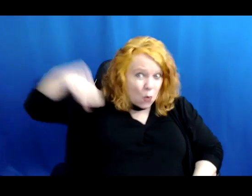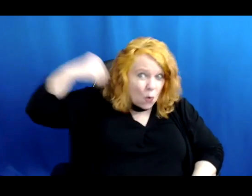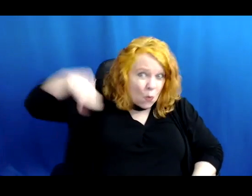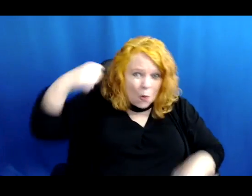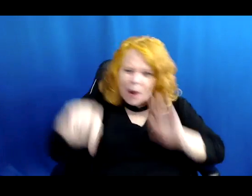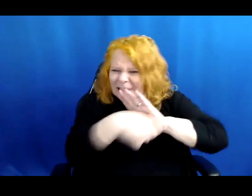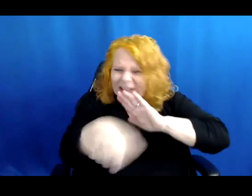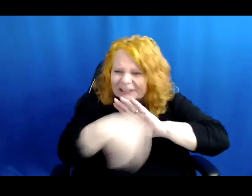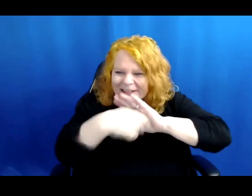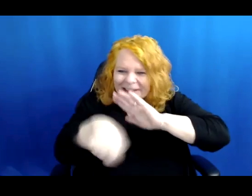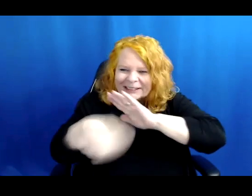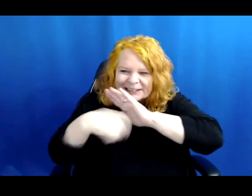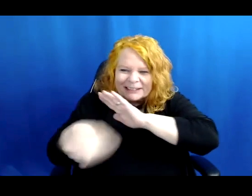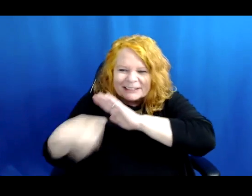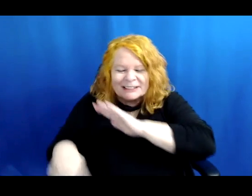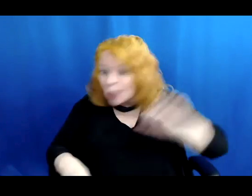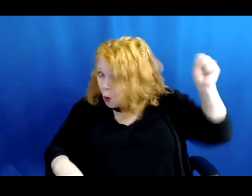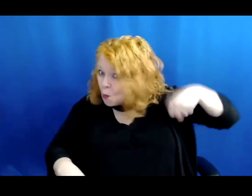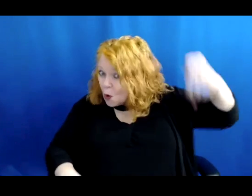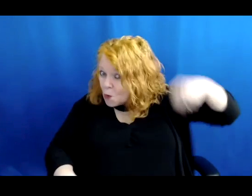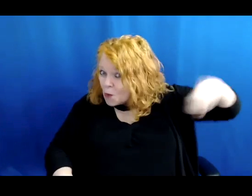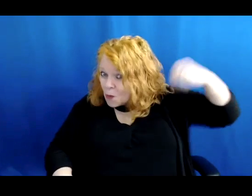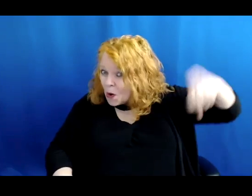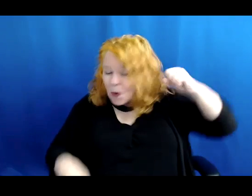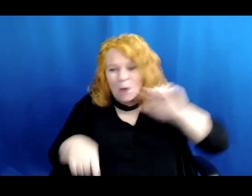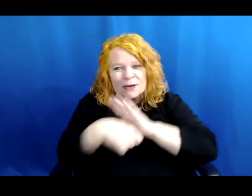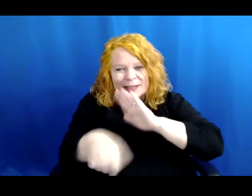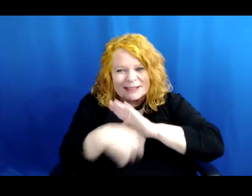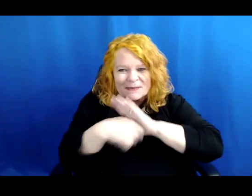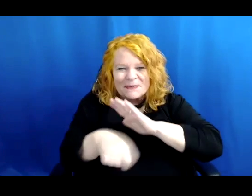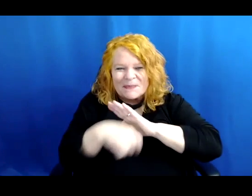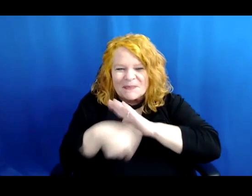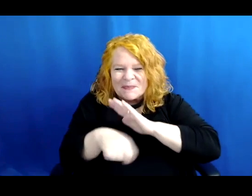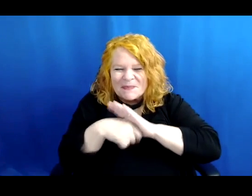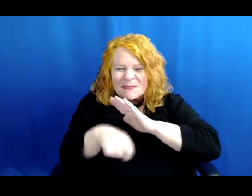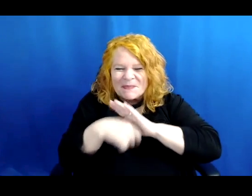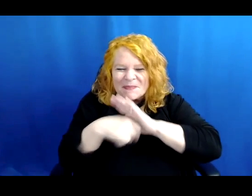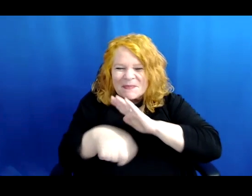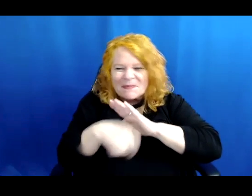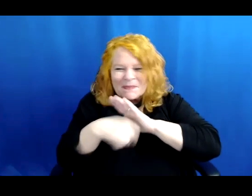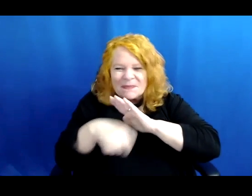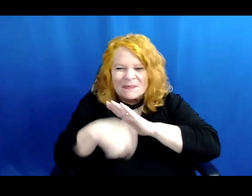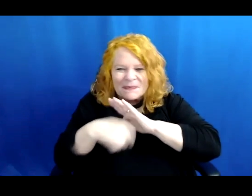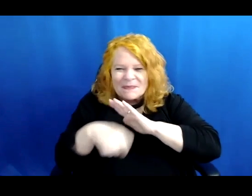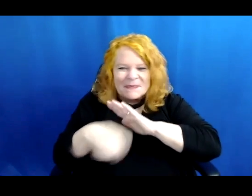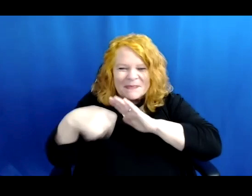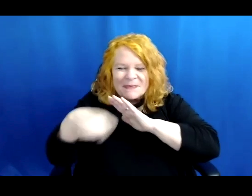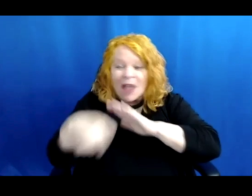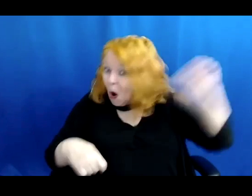WOOH. WOOH. WOOH. WOOH. WOOH. WOOH. WOOH. WOOH. WOOH. WOOH.